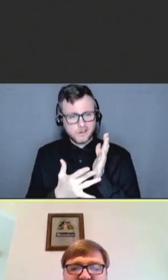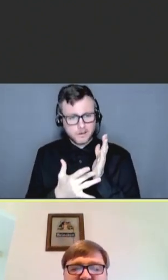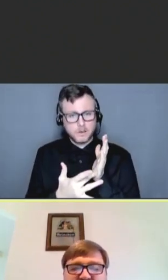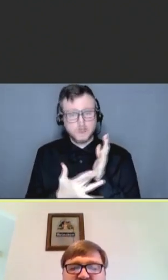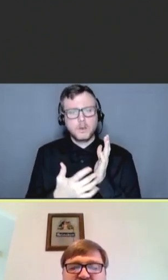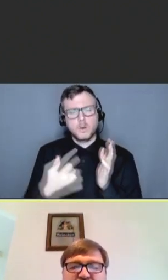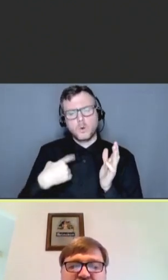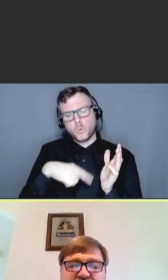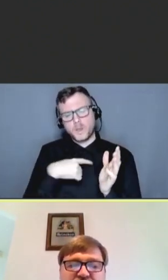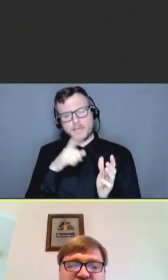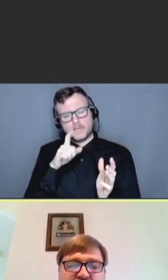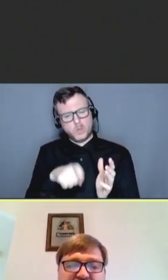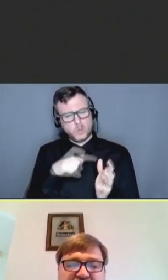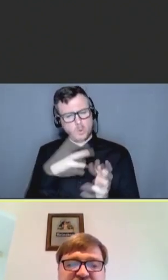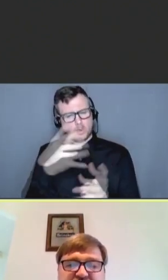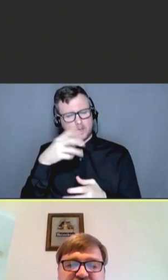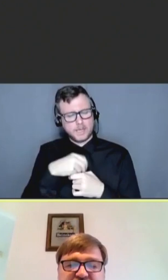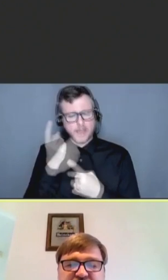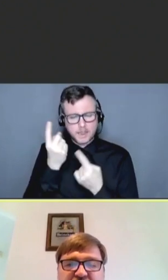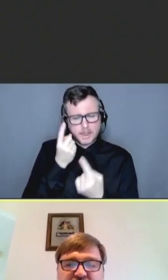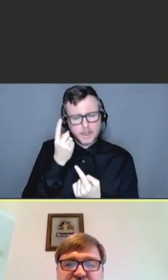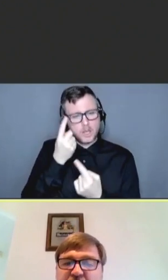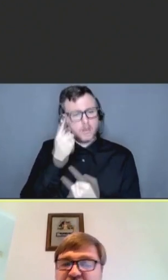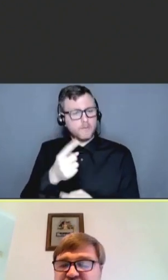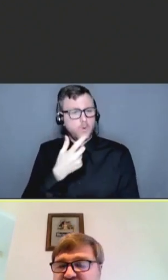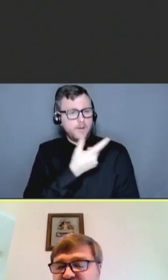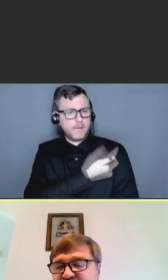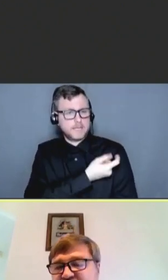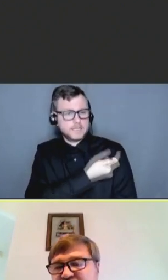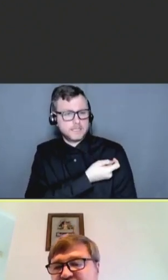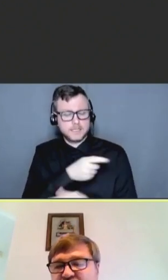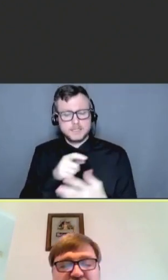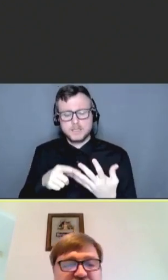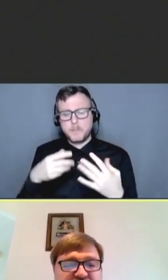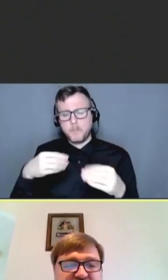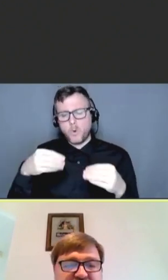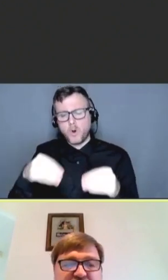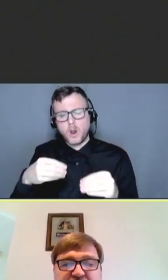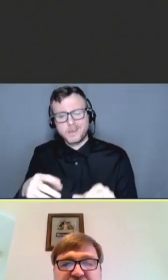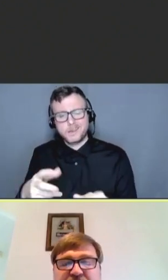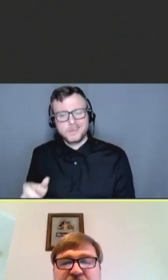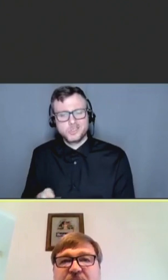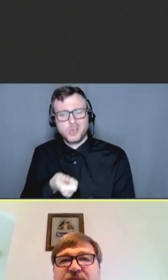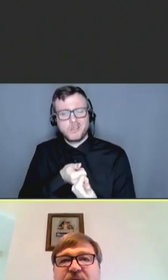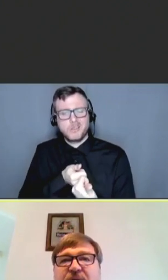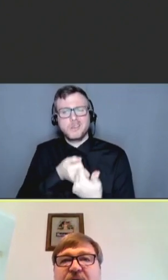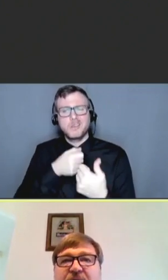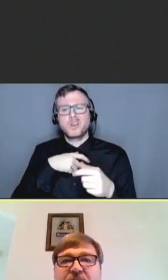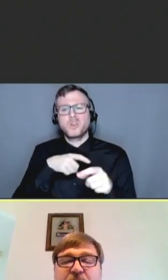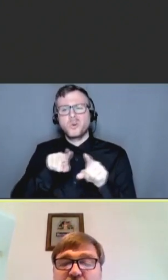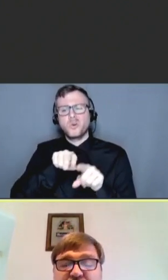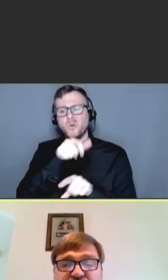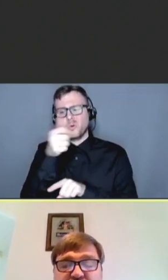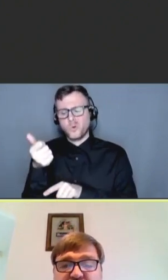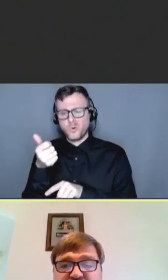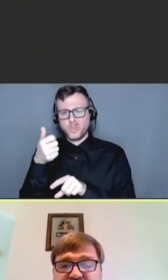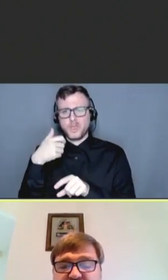want to consider for vaccines, market challenges, and one thing that -- possibly even the motive of